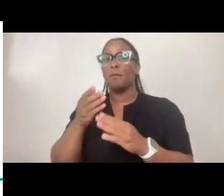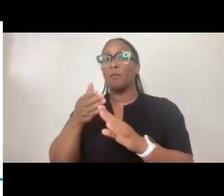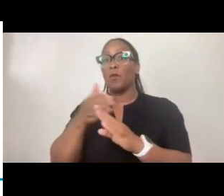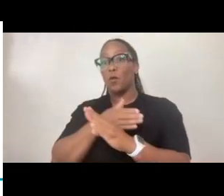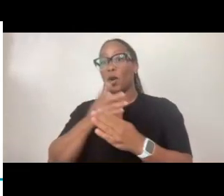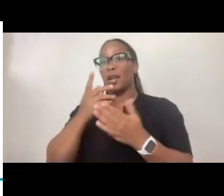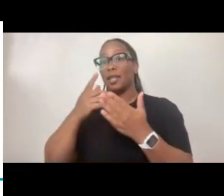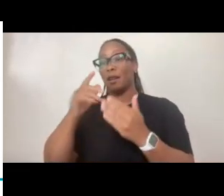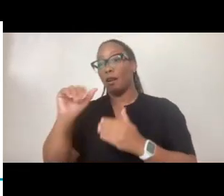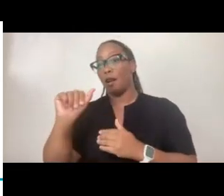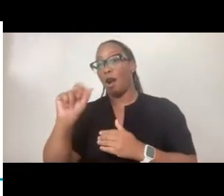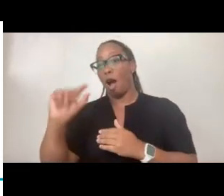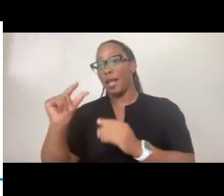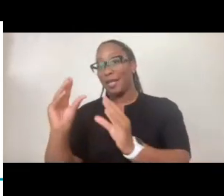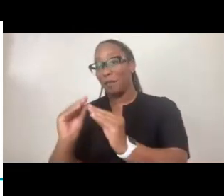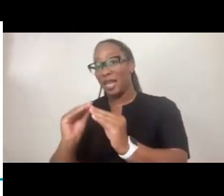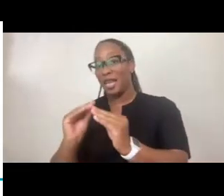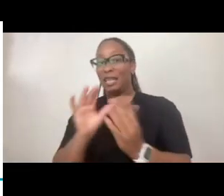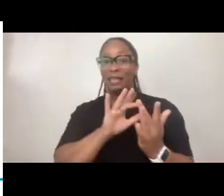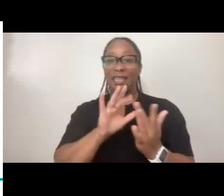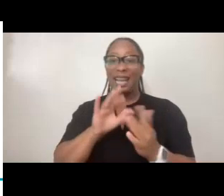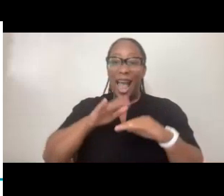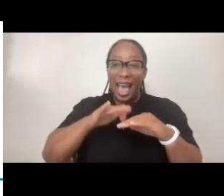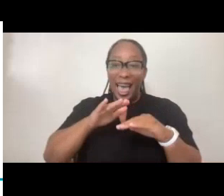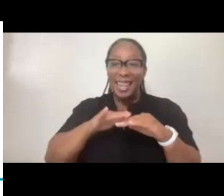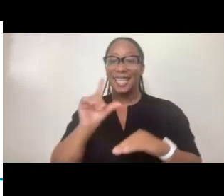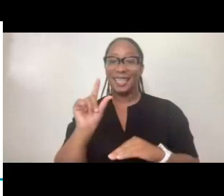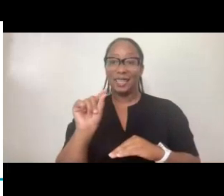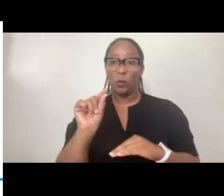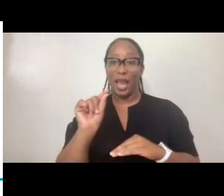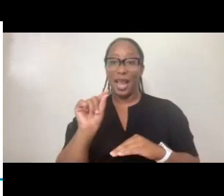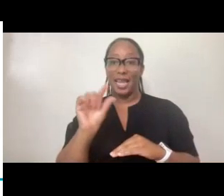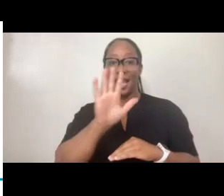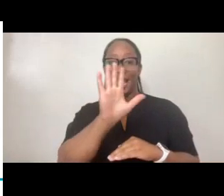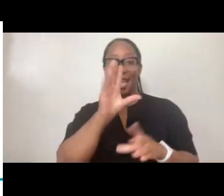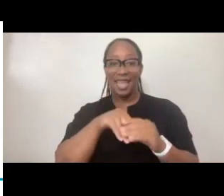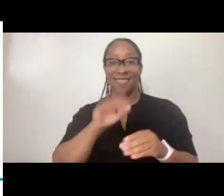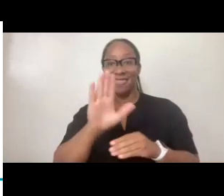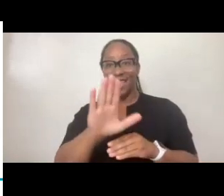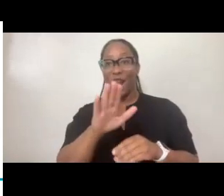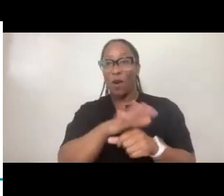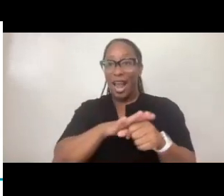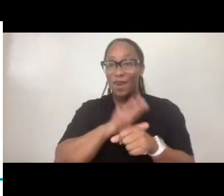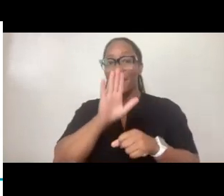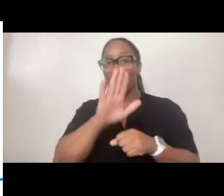August meeting, and to reach out to at least 20 within their area within their county, within their region,